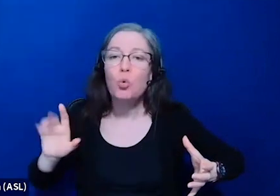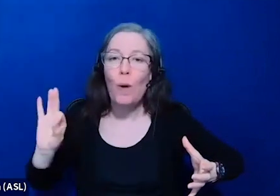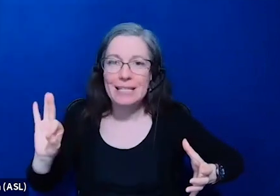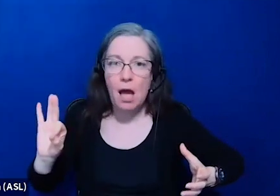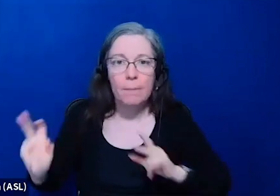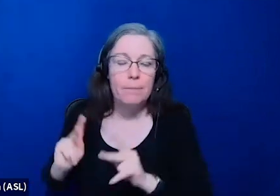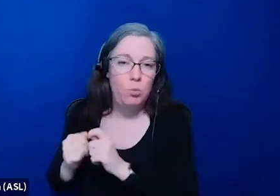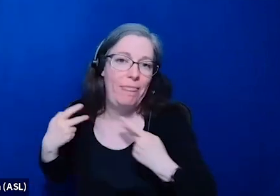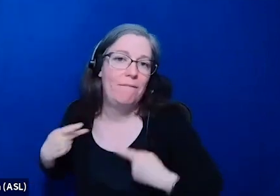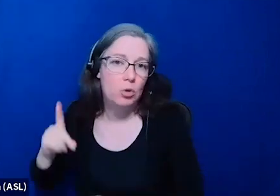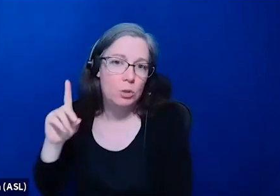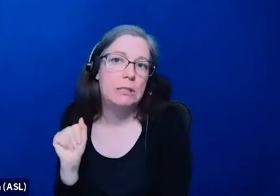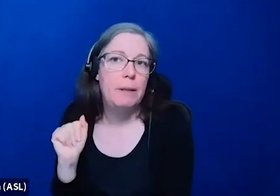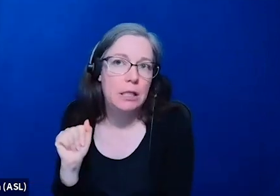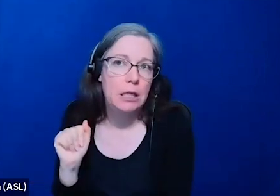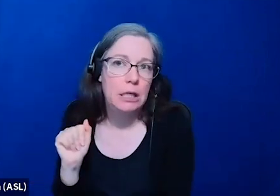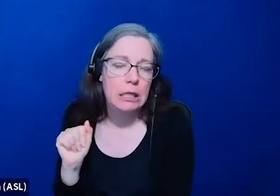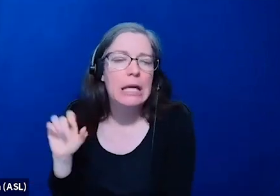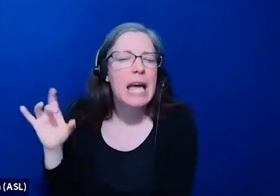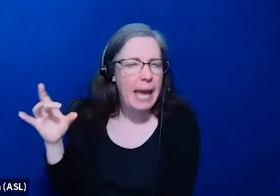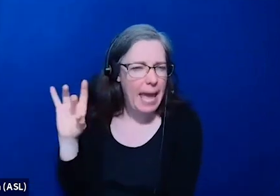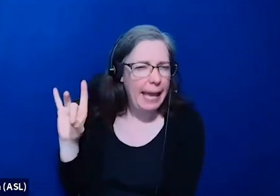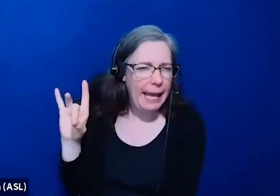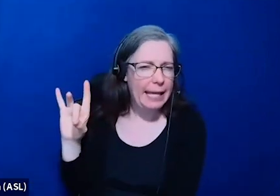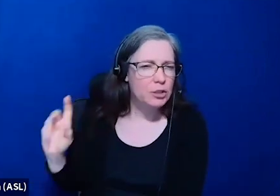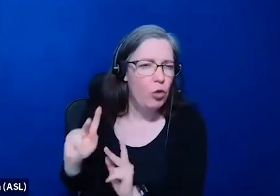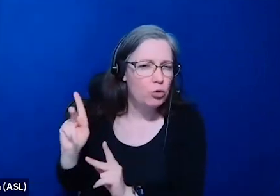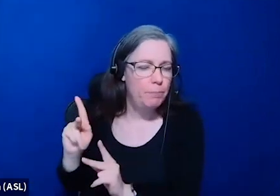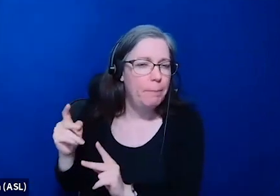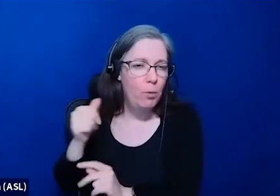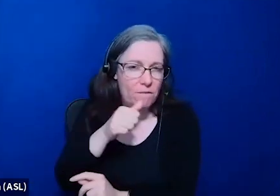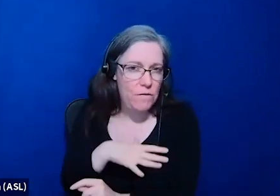8 which were female, and out of 280 applicants.